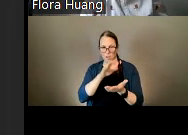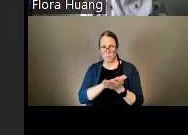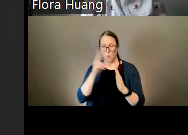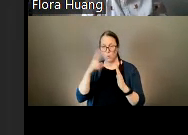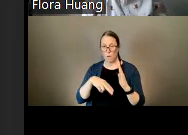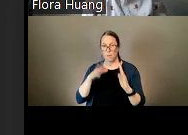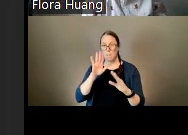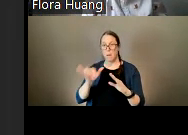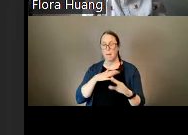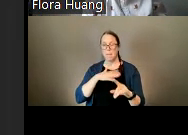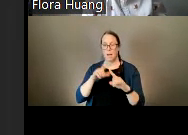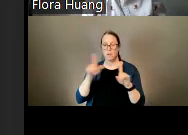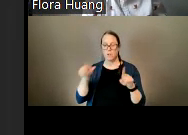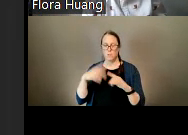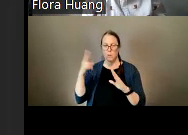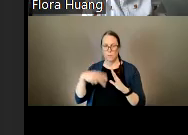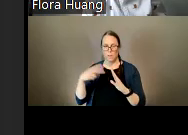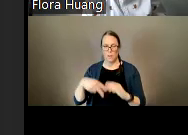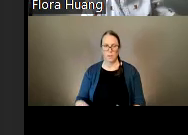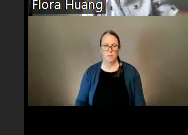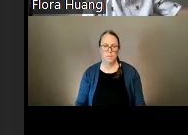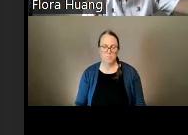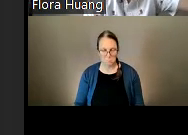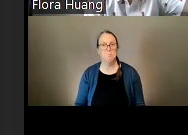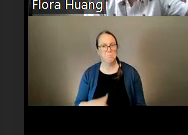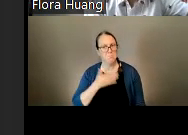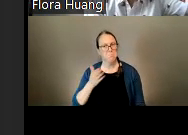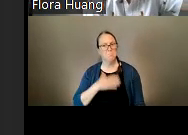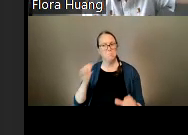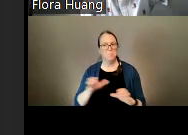So I'm happy to do that now.